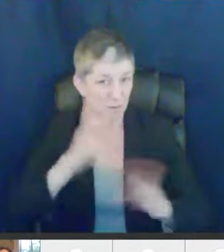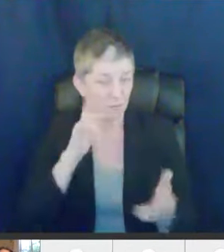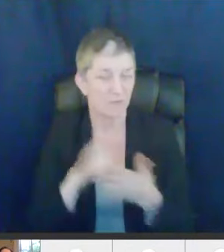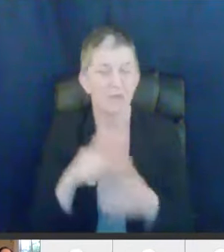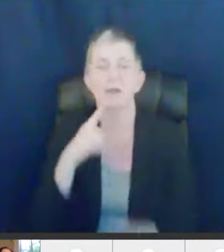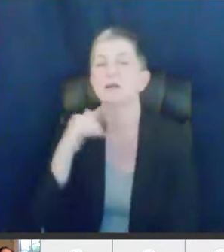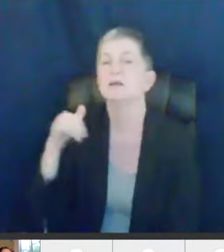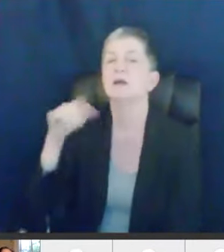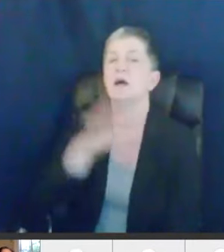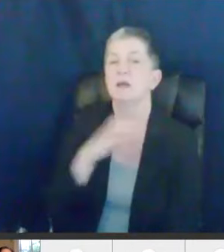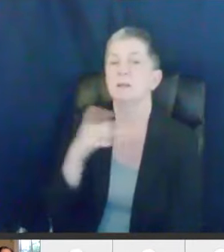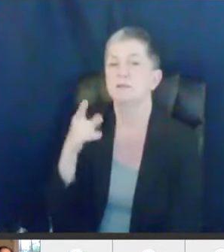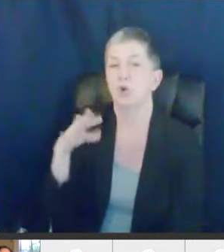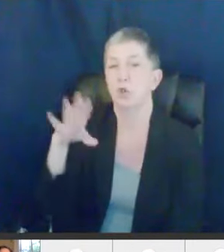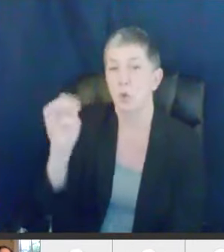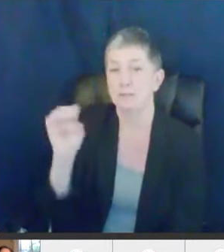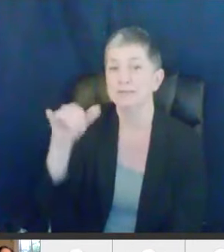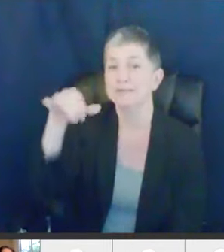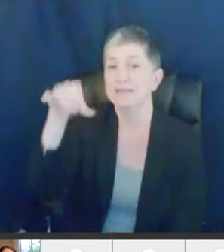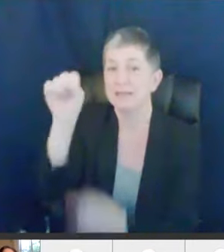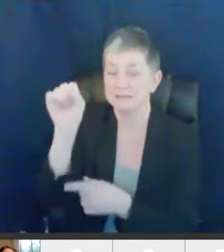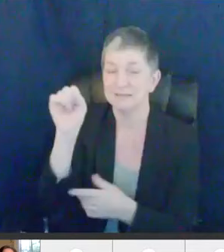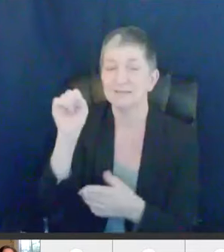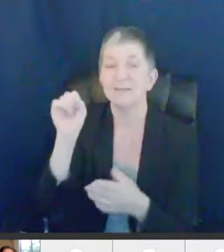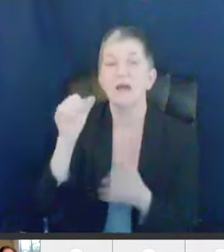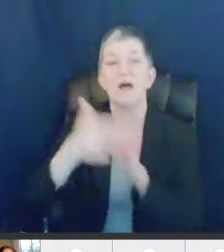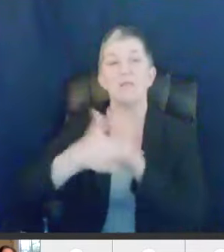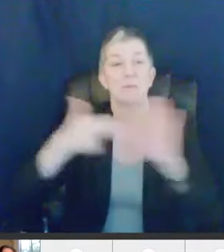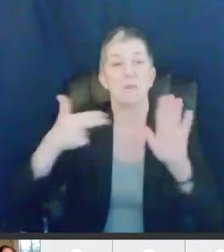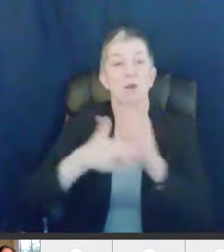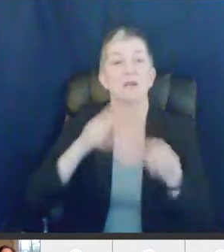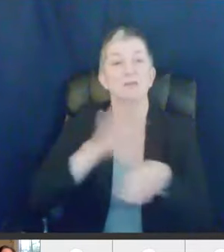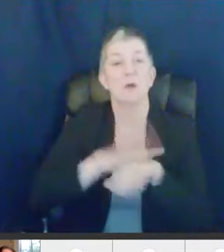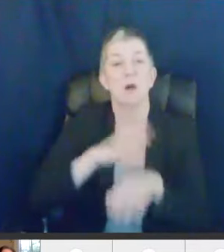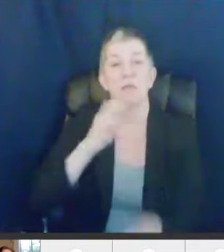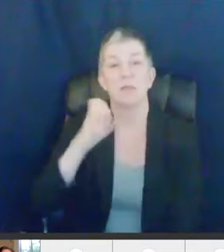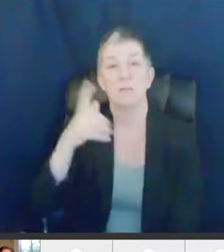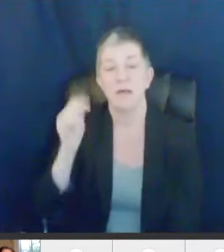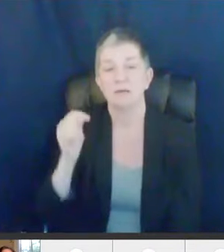there's definitely the markings on the ballot so someone could not vote twice